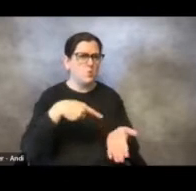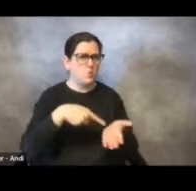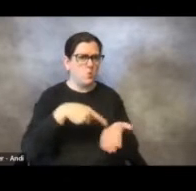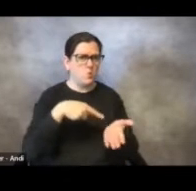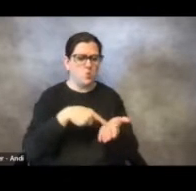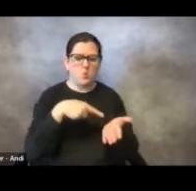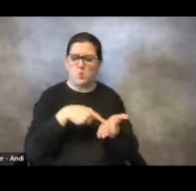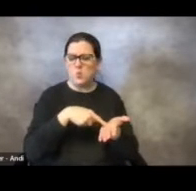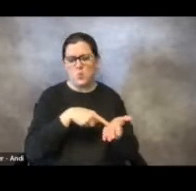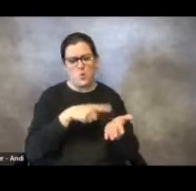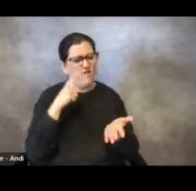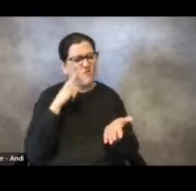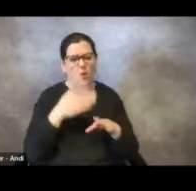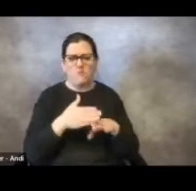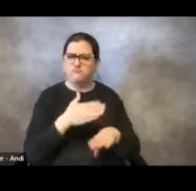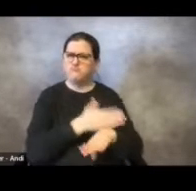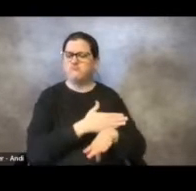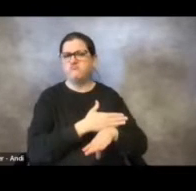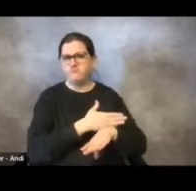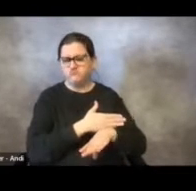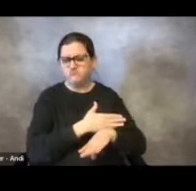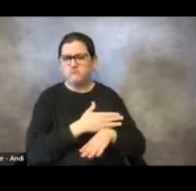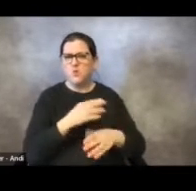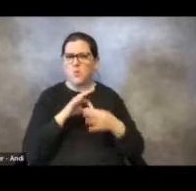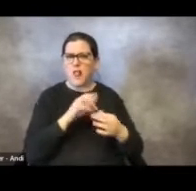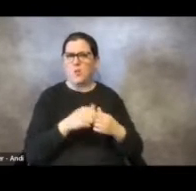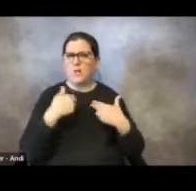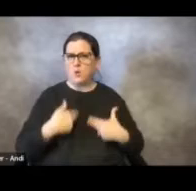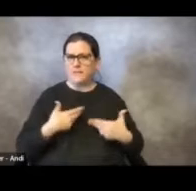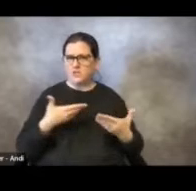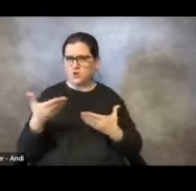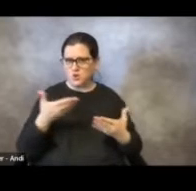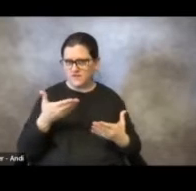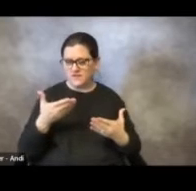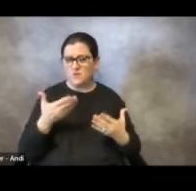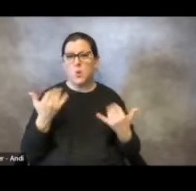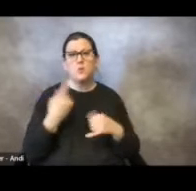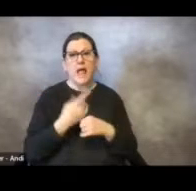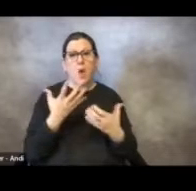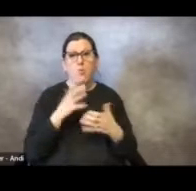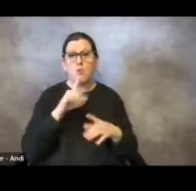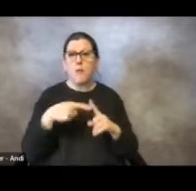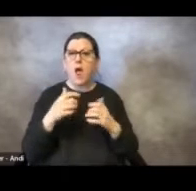terms of human services and what we're doing. So today I'm going to be talking about how to improve access to the kitchen.